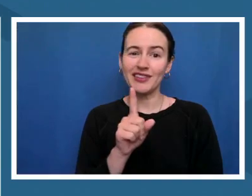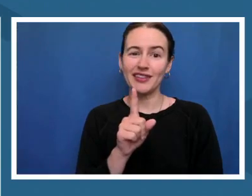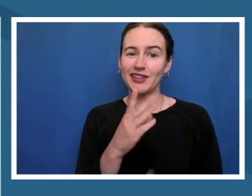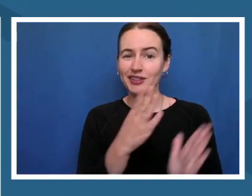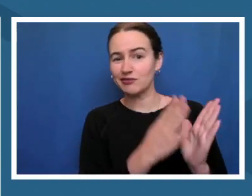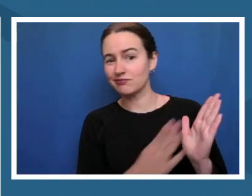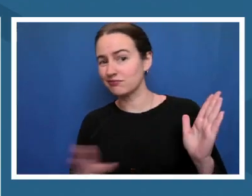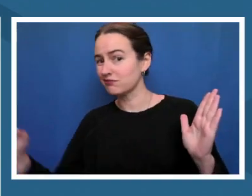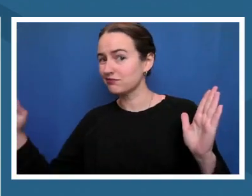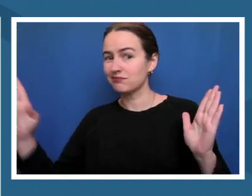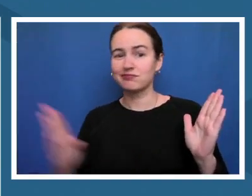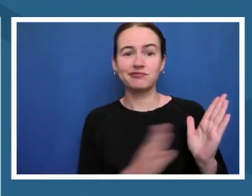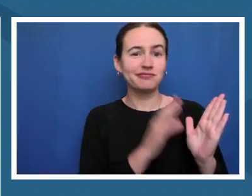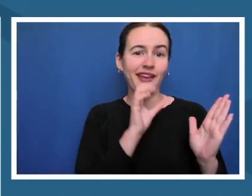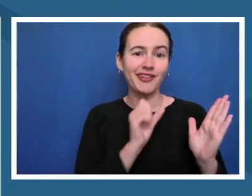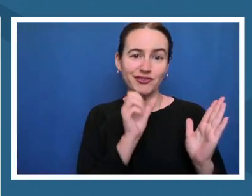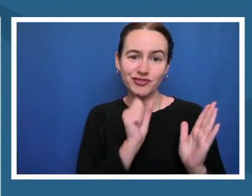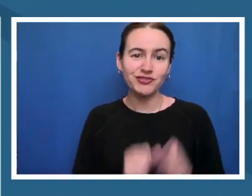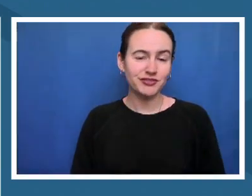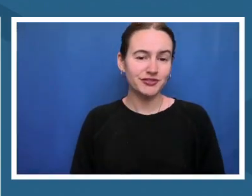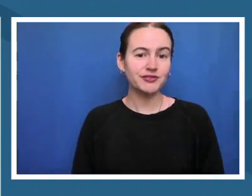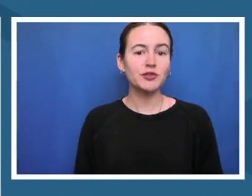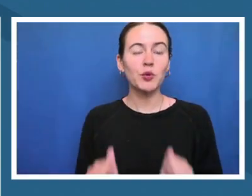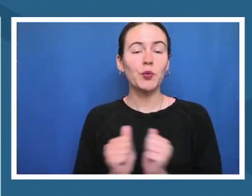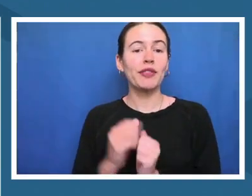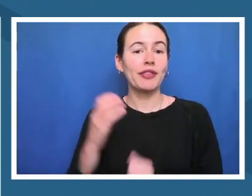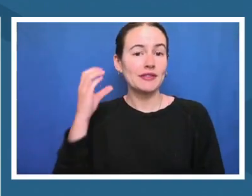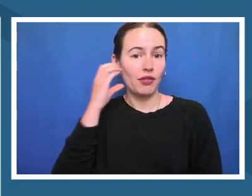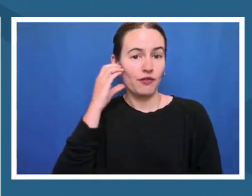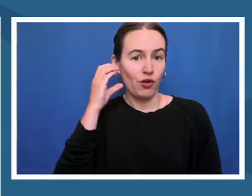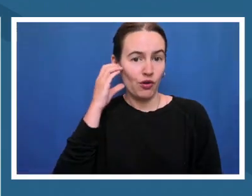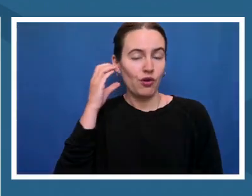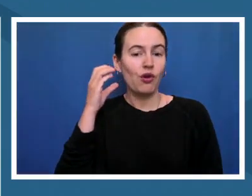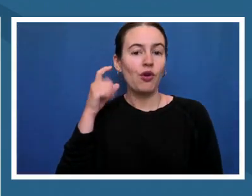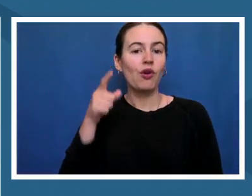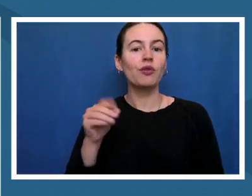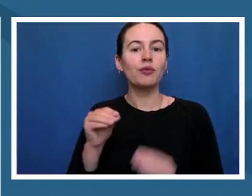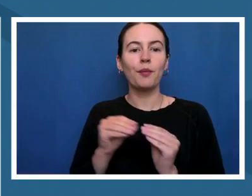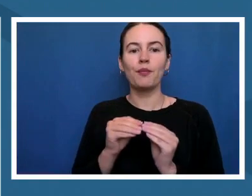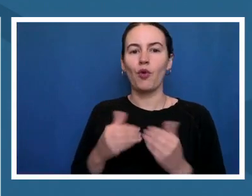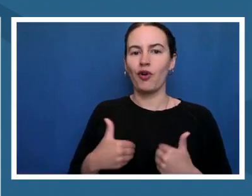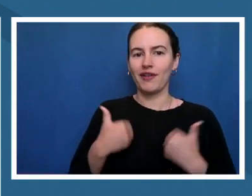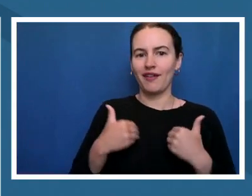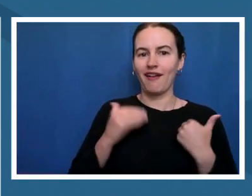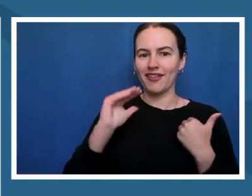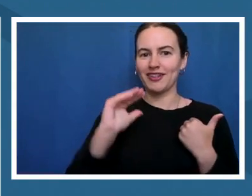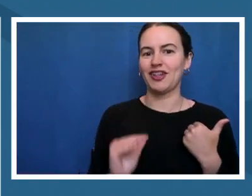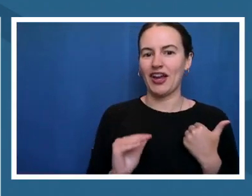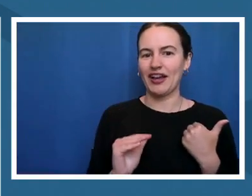the only thing with the cell phone is the smaller the child just have to worry